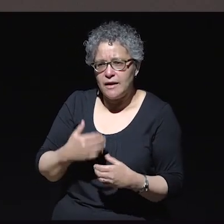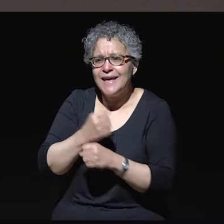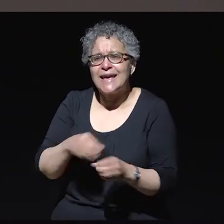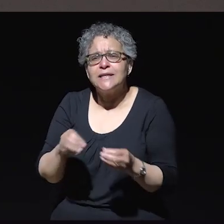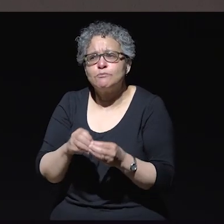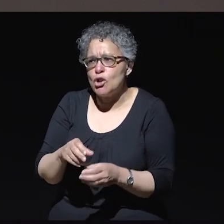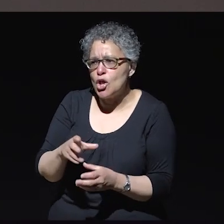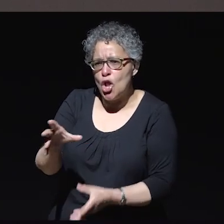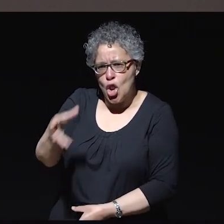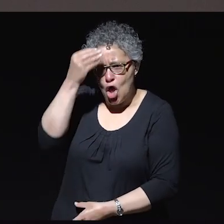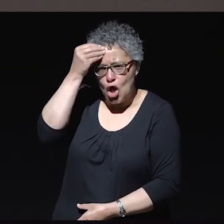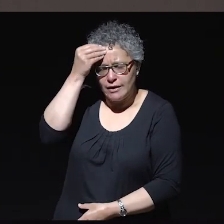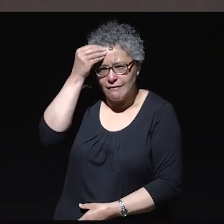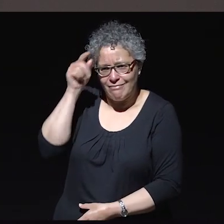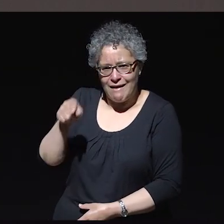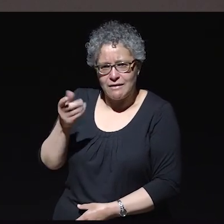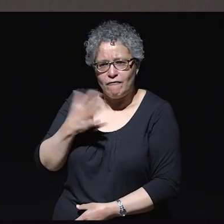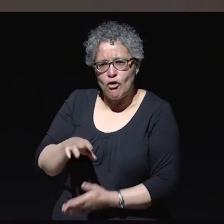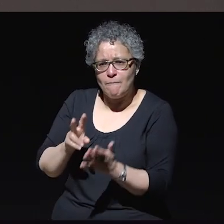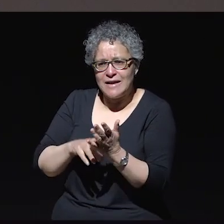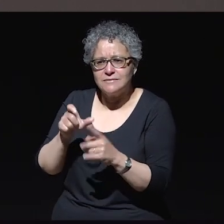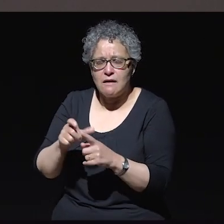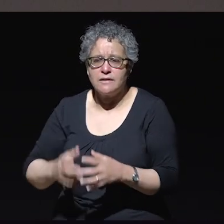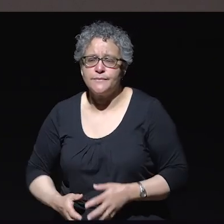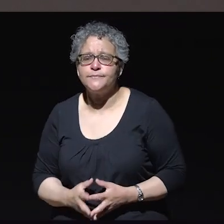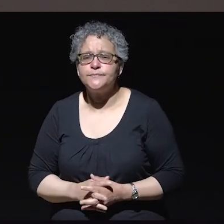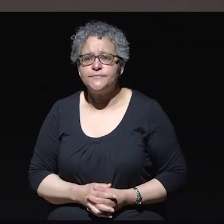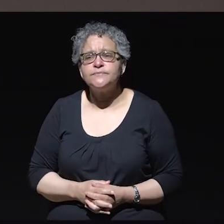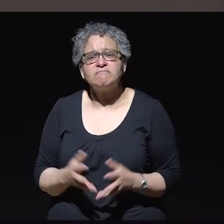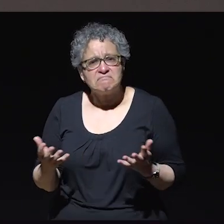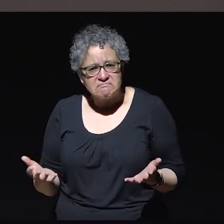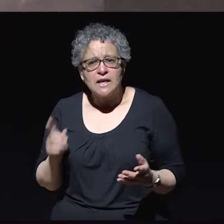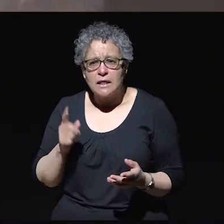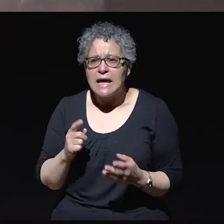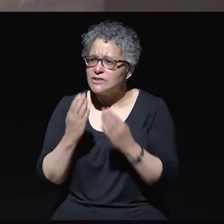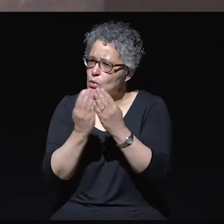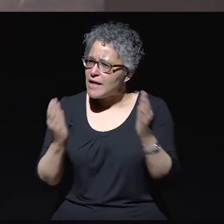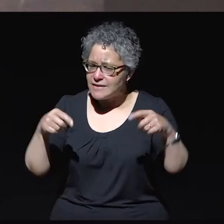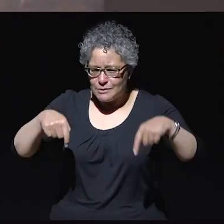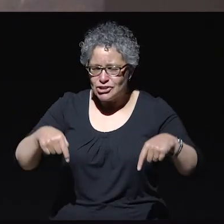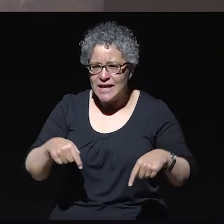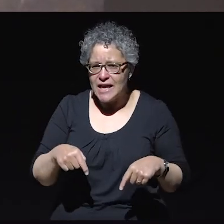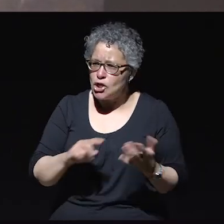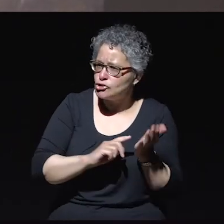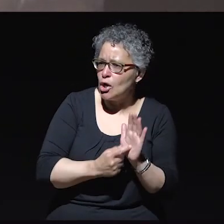and projecting through the example of Van Dyck. So, that's really what the exhibition does. But it does also indicate